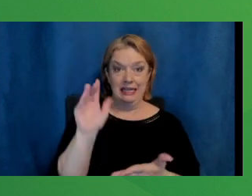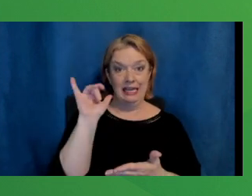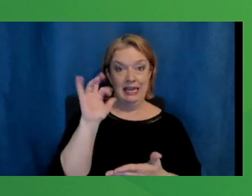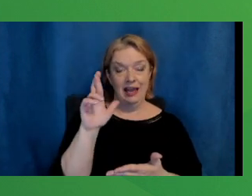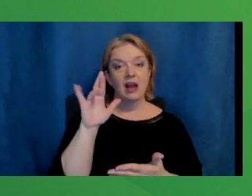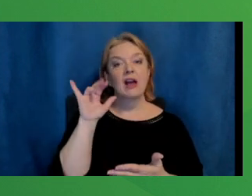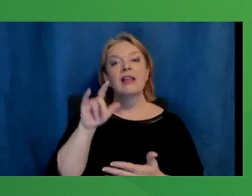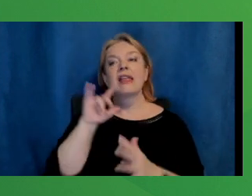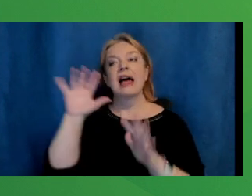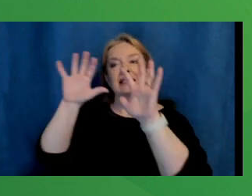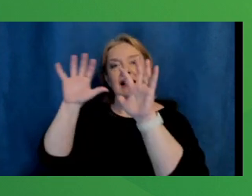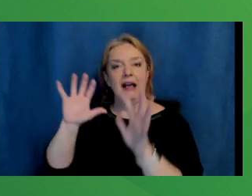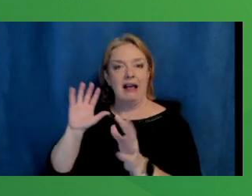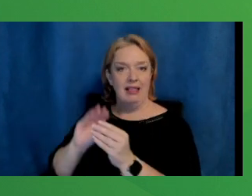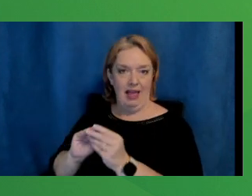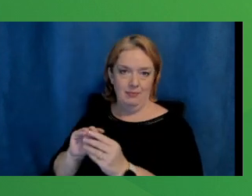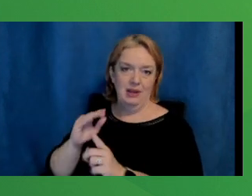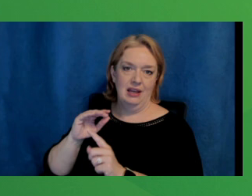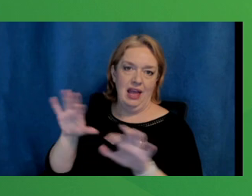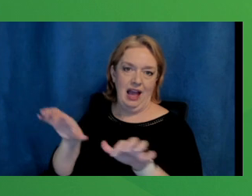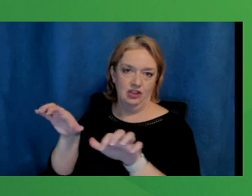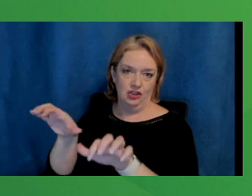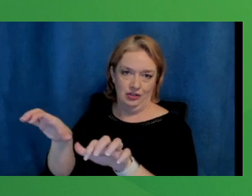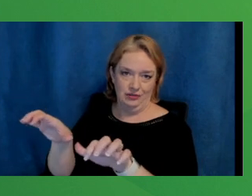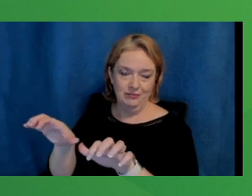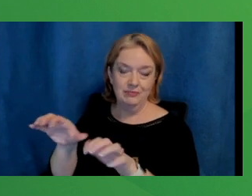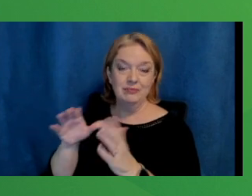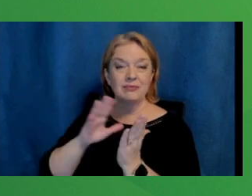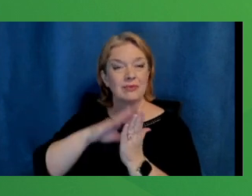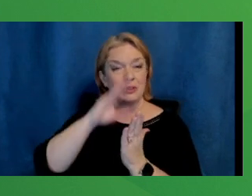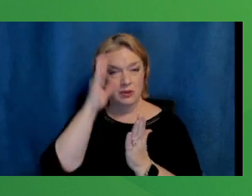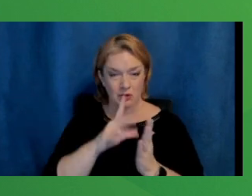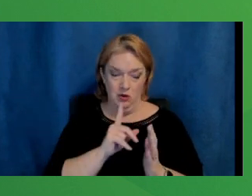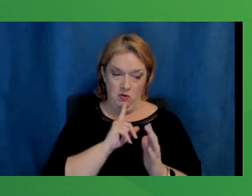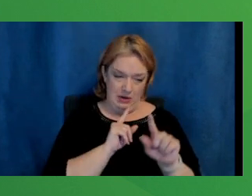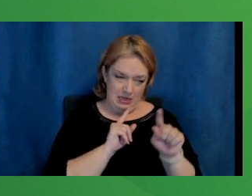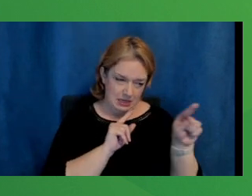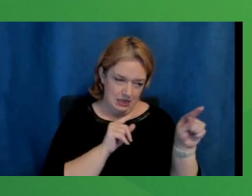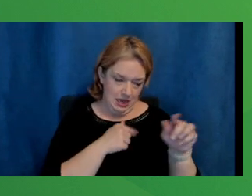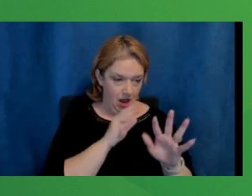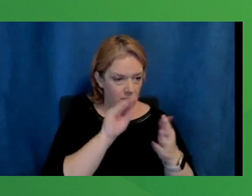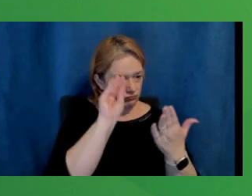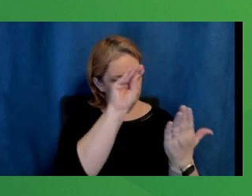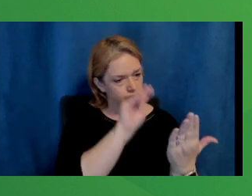action. So, the students really took their time, and they dissected which goals that these healthy